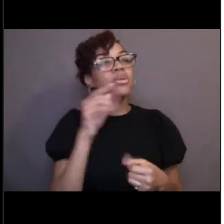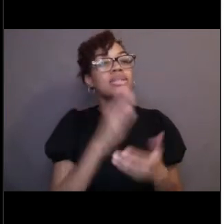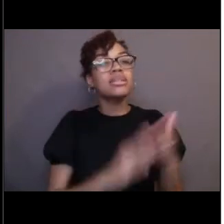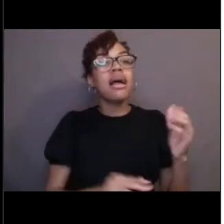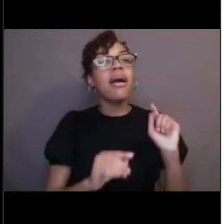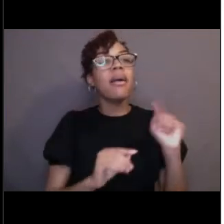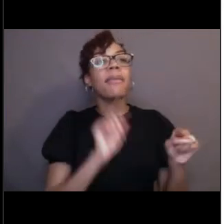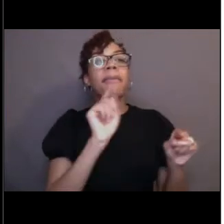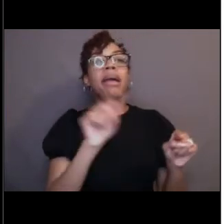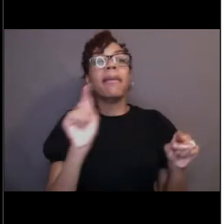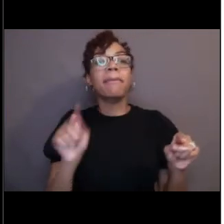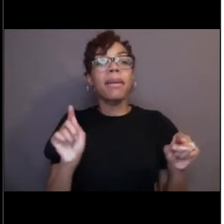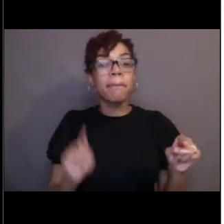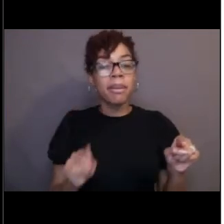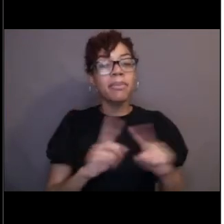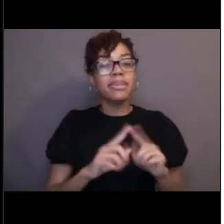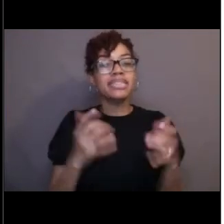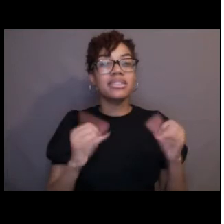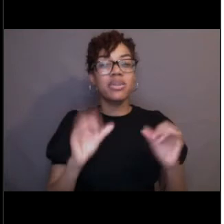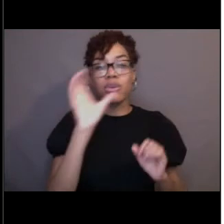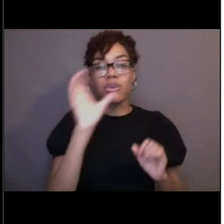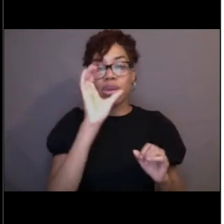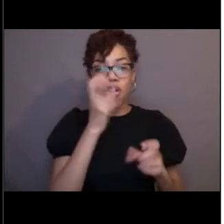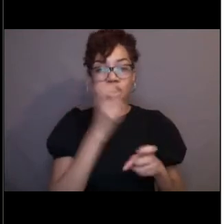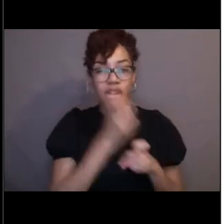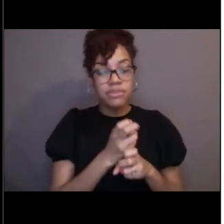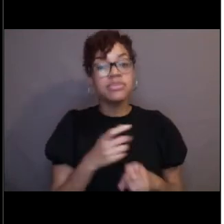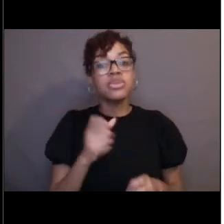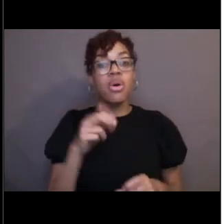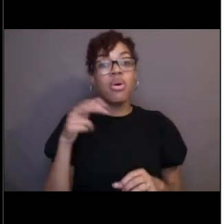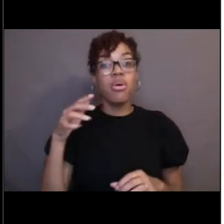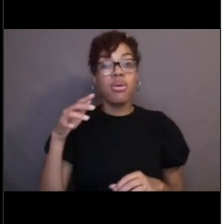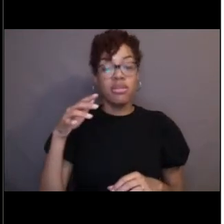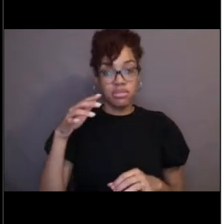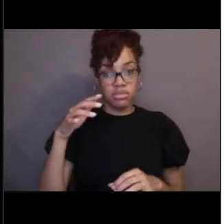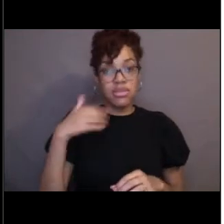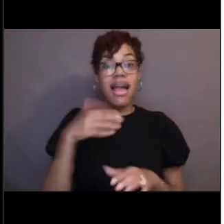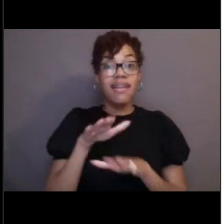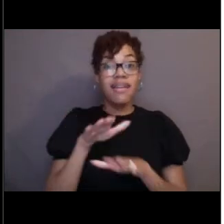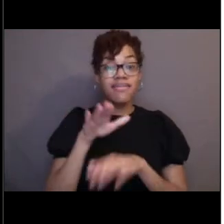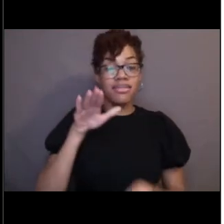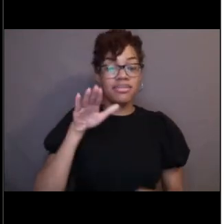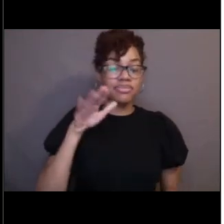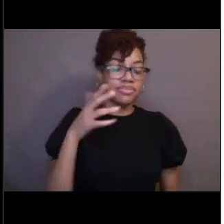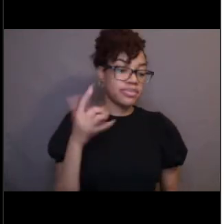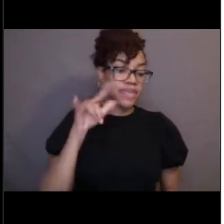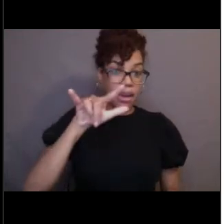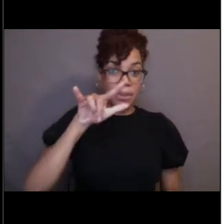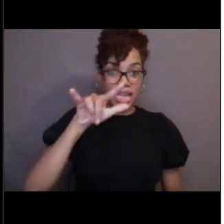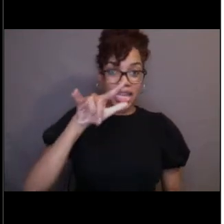we have a pilot that helps us look for turtles, the pilot in an airplane. And that airplane can just have a